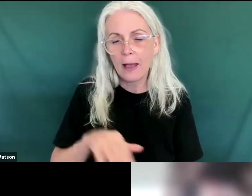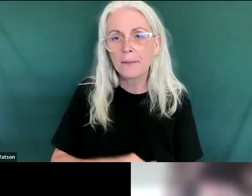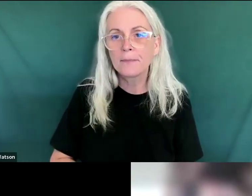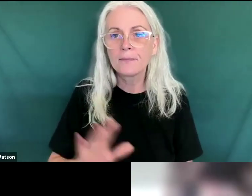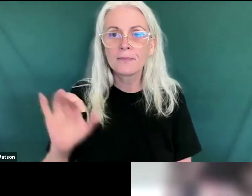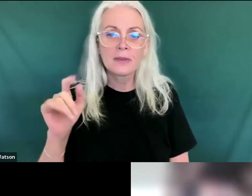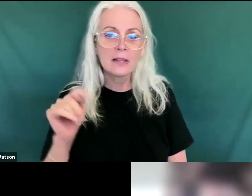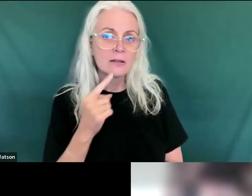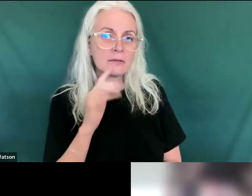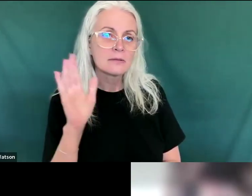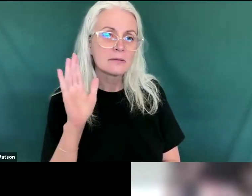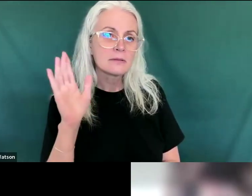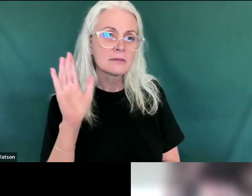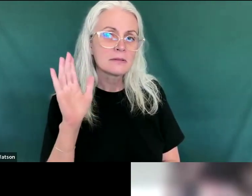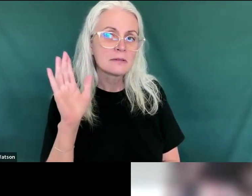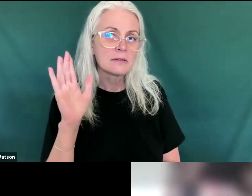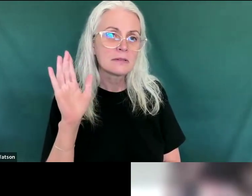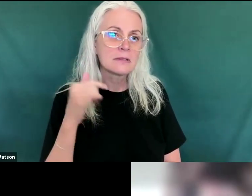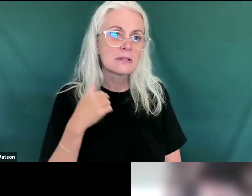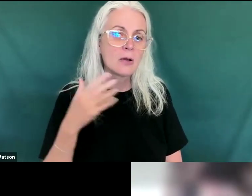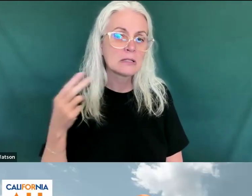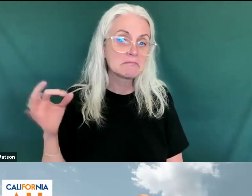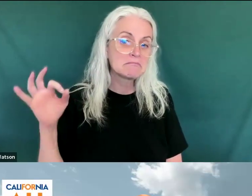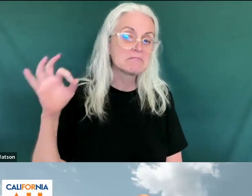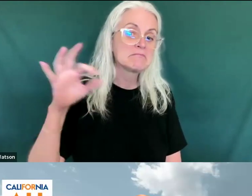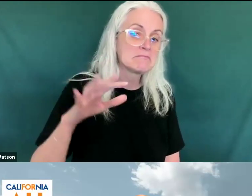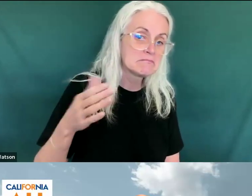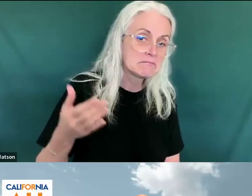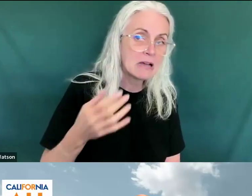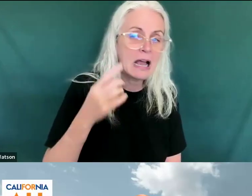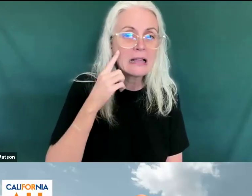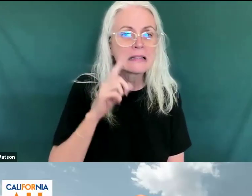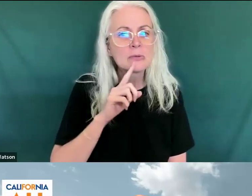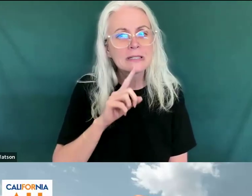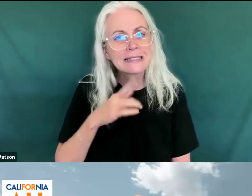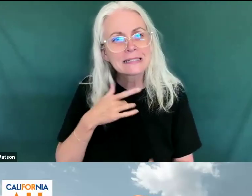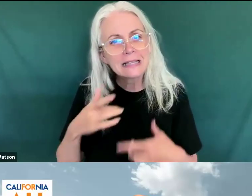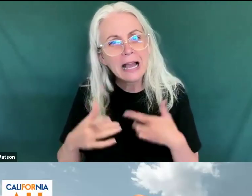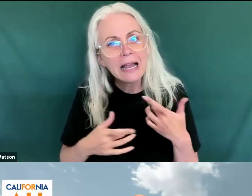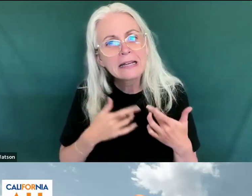Hi, Loi, hi, Aracely. I'm gonna jump in here. I think that that's really exciting. So,